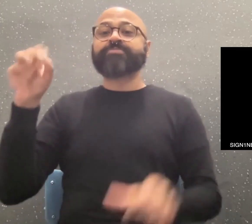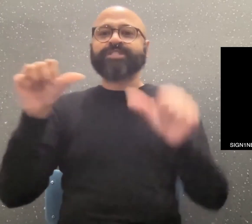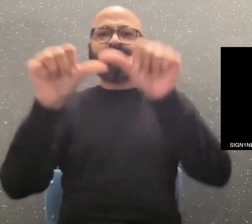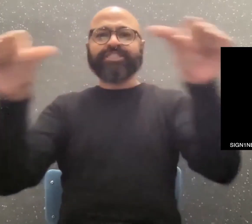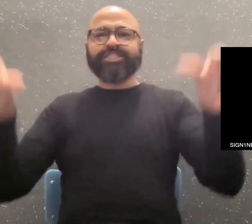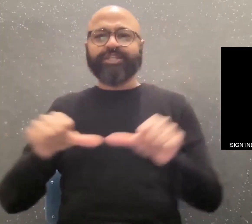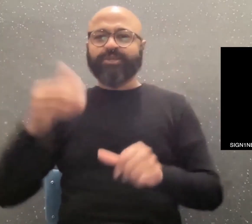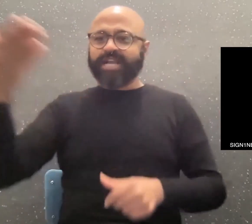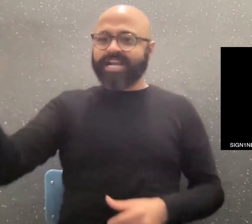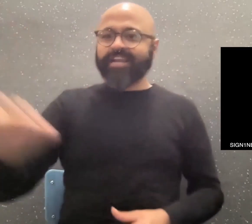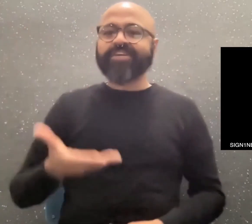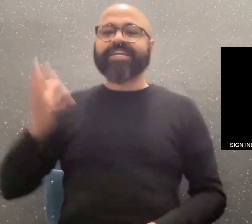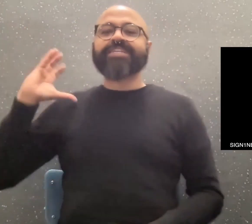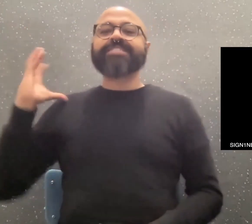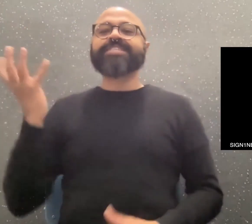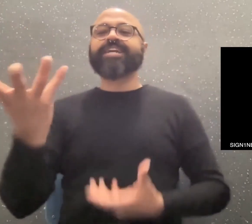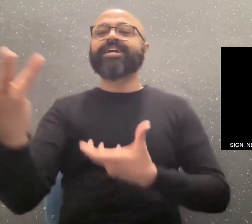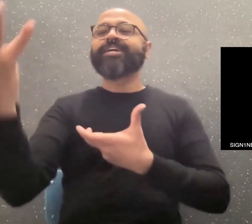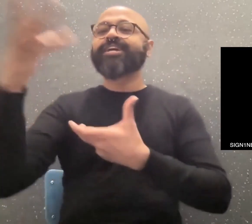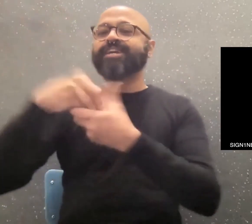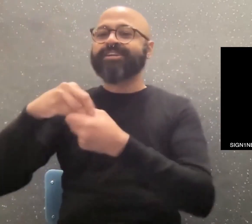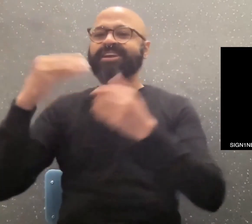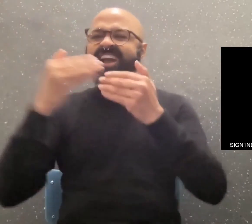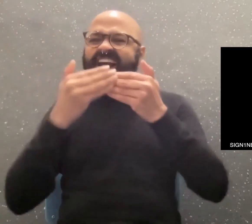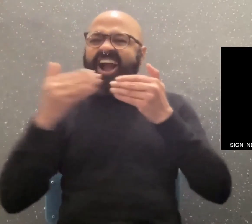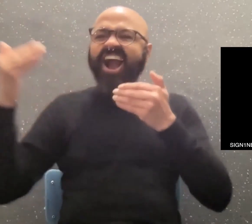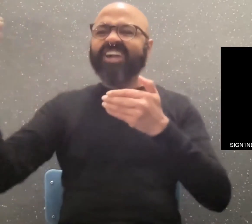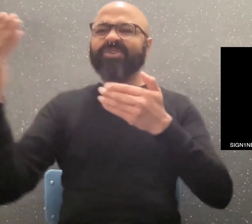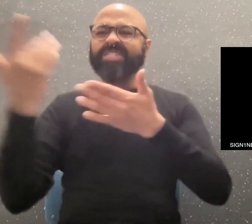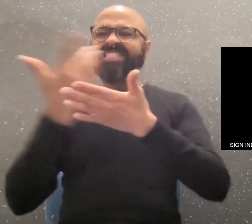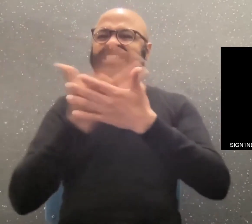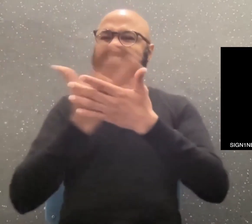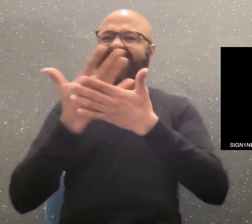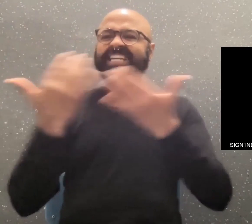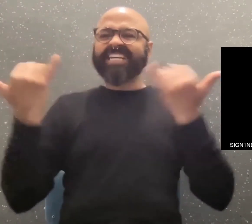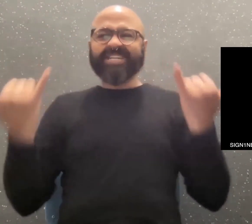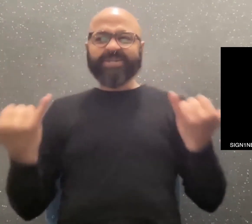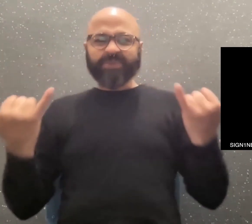MGM Studios invited Sign1News to be a part of the advance screening today Wednesday